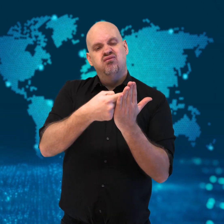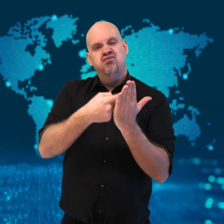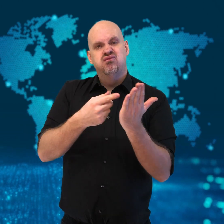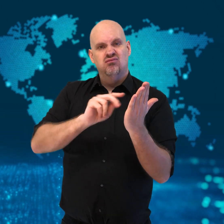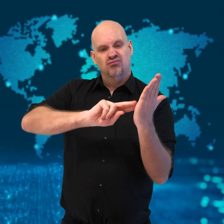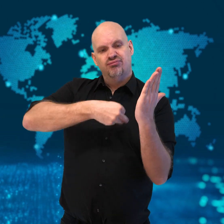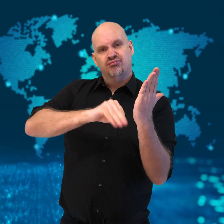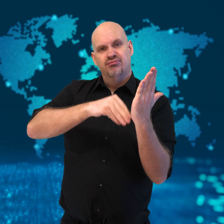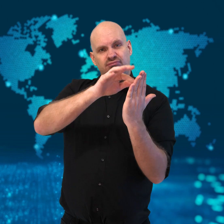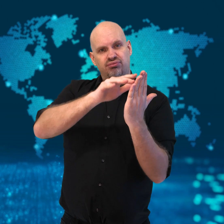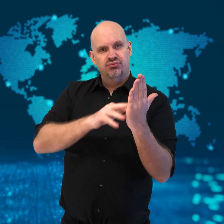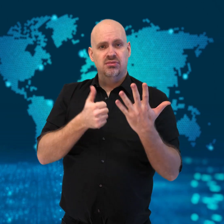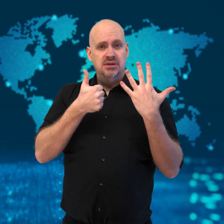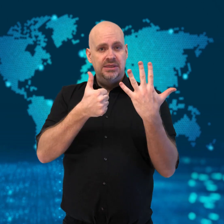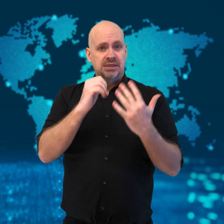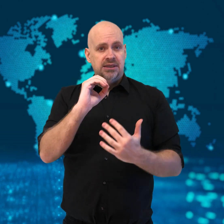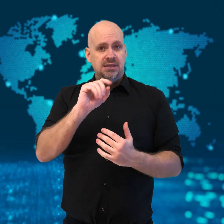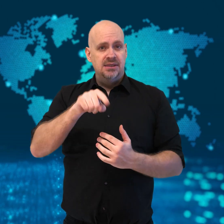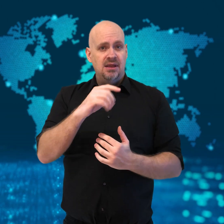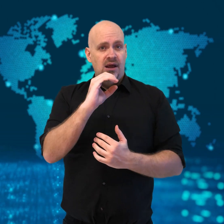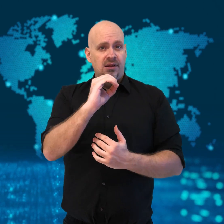ritual baptism be changed.